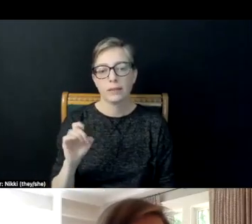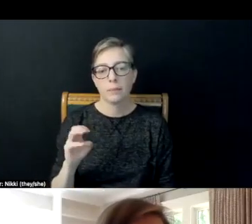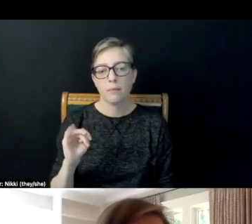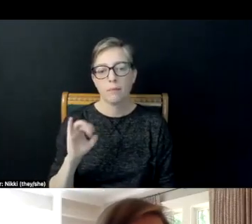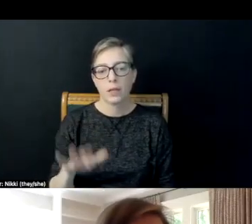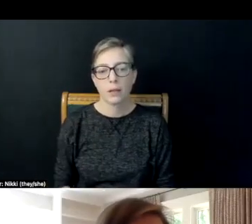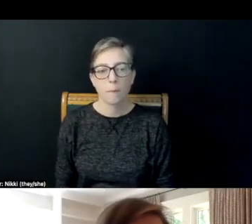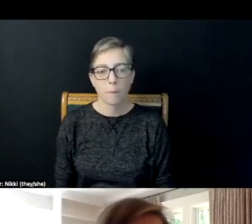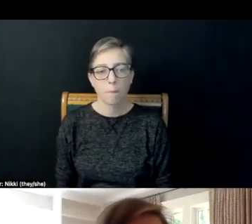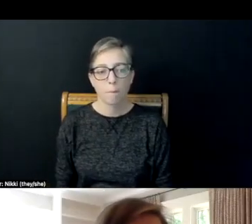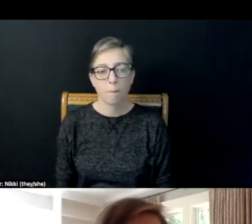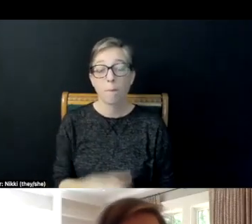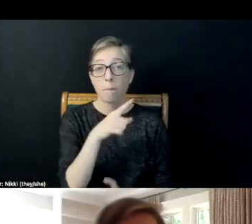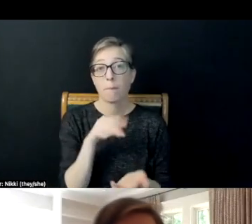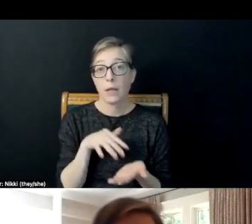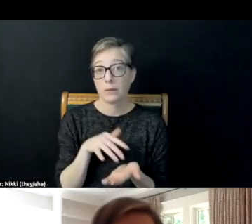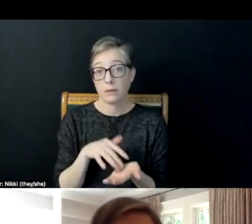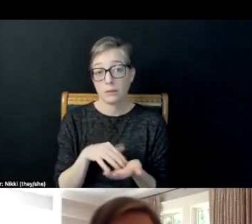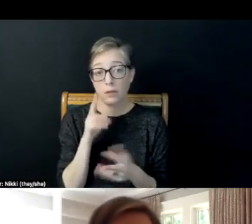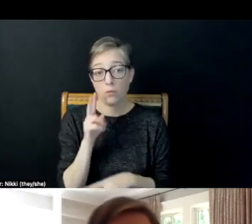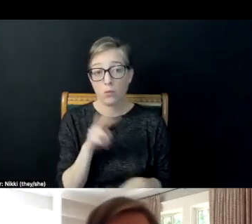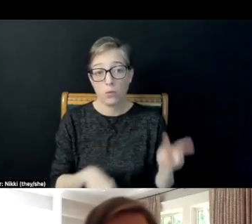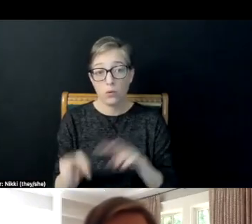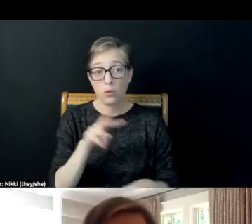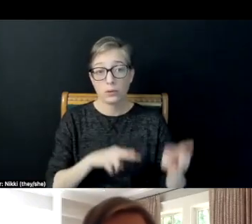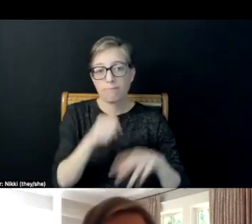this study looked at the presence of implicit bias in society